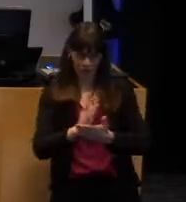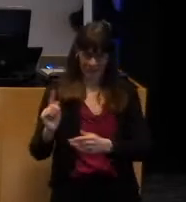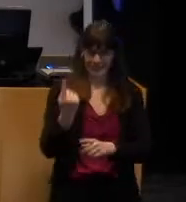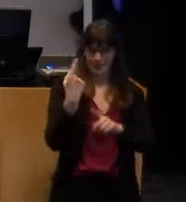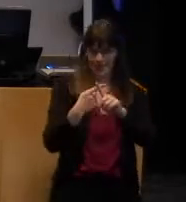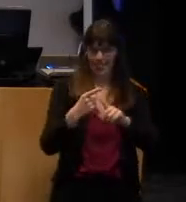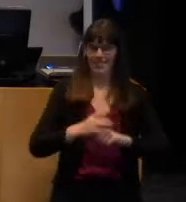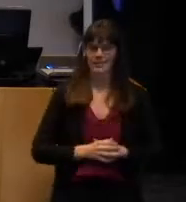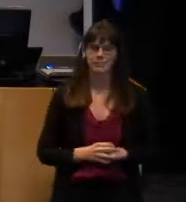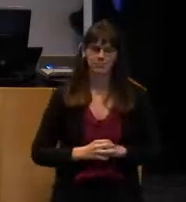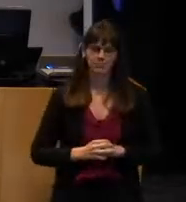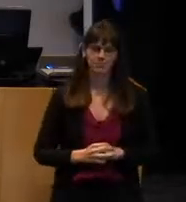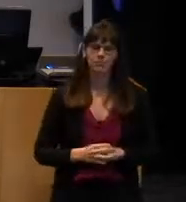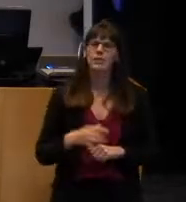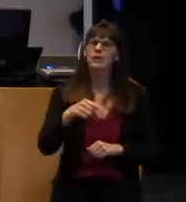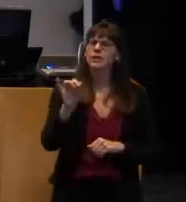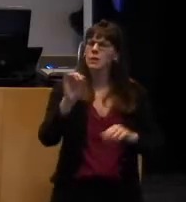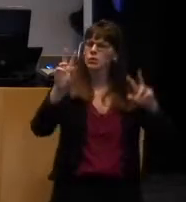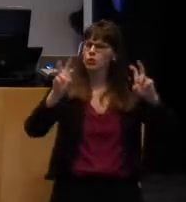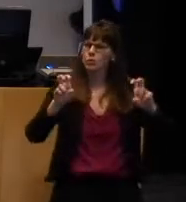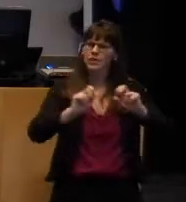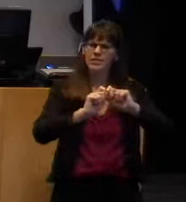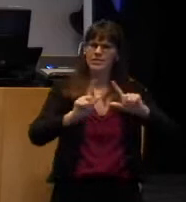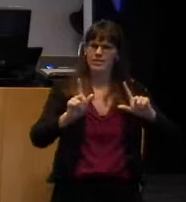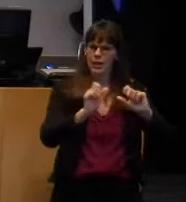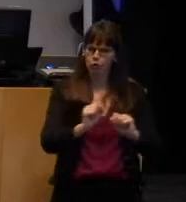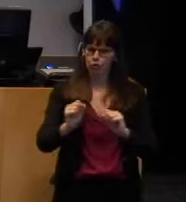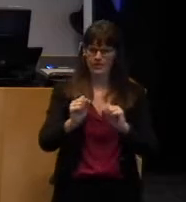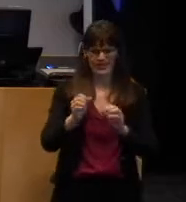and it specifically explores the topic of linguistic interpreting strategies